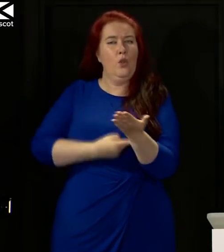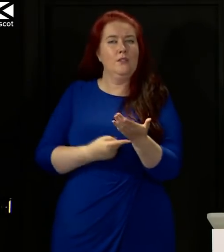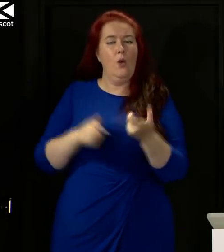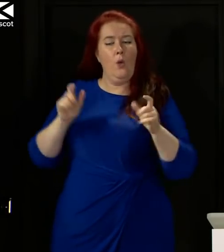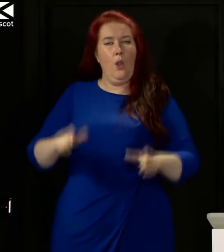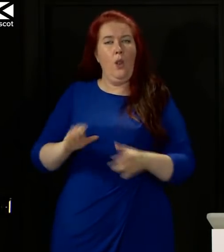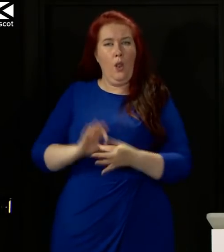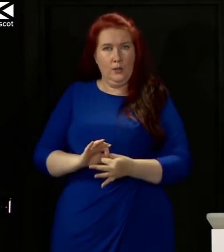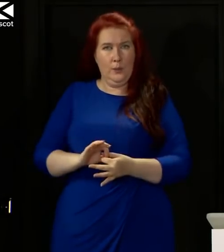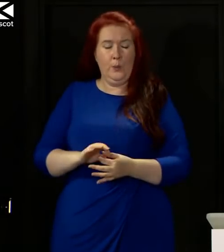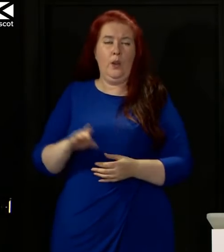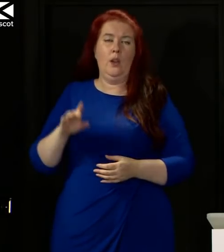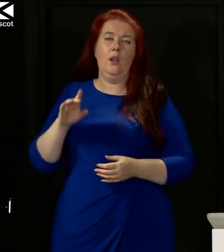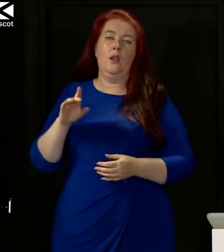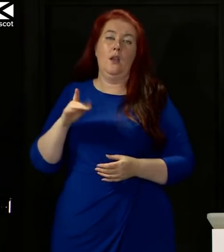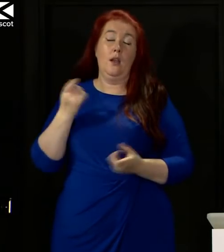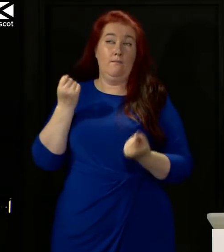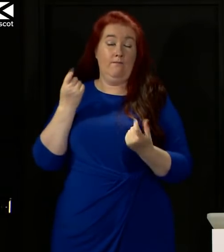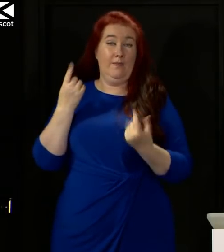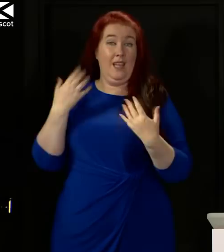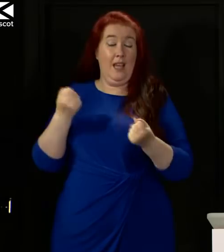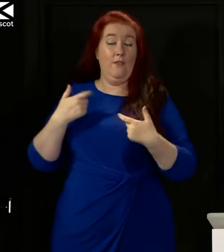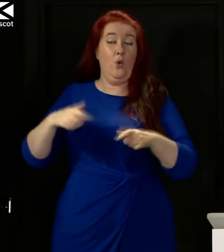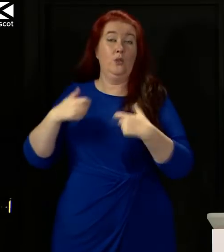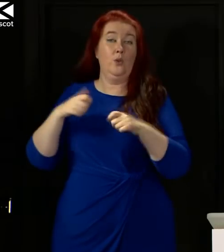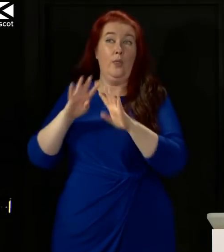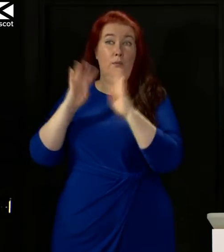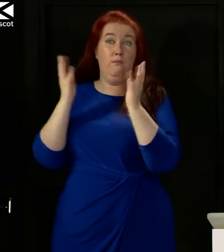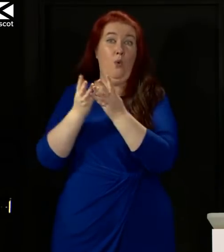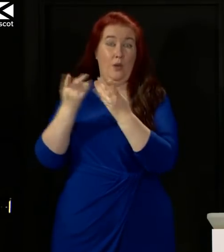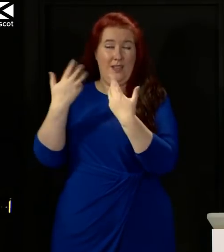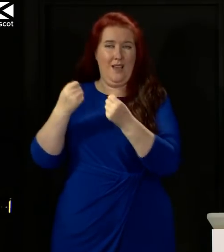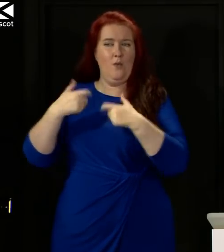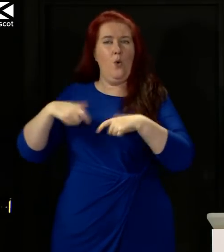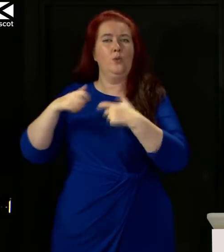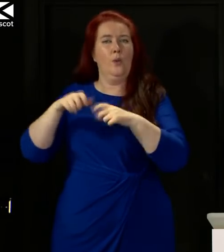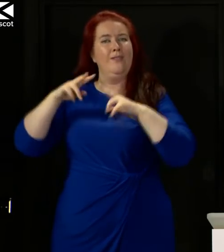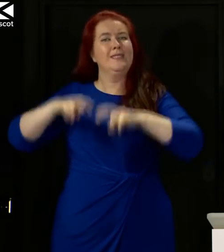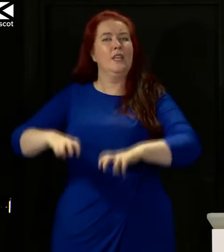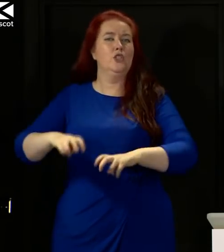is an ongoing investigation by the board into that. And it probably would not be appropriate